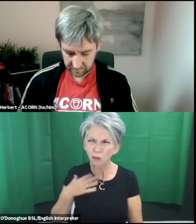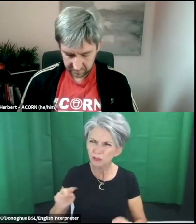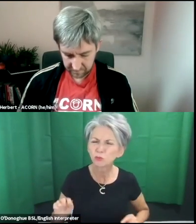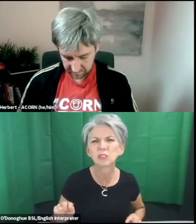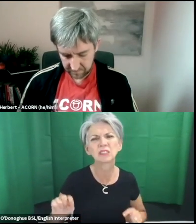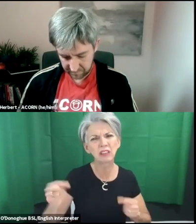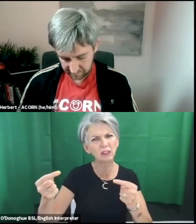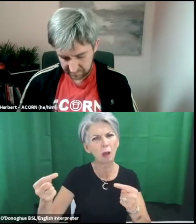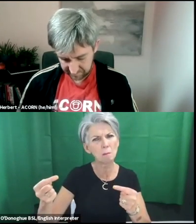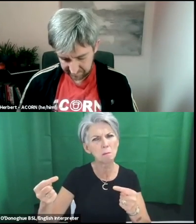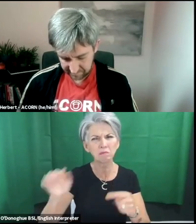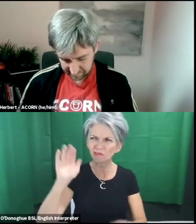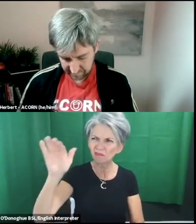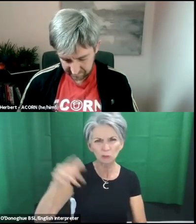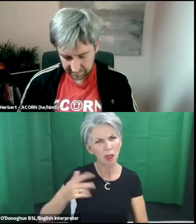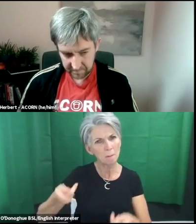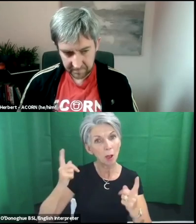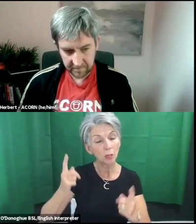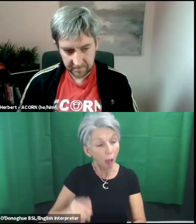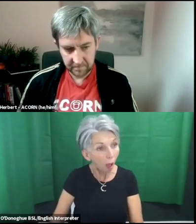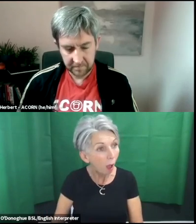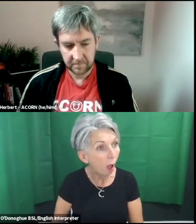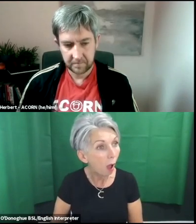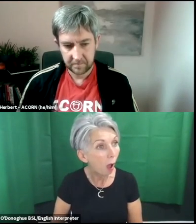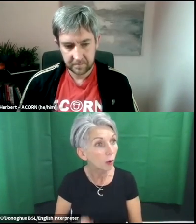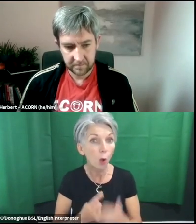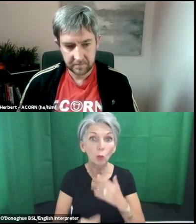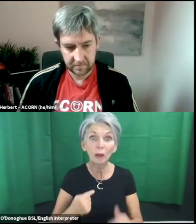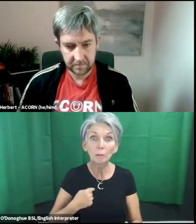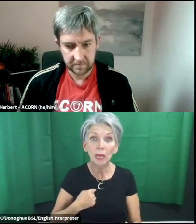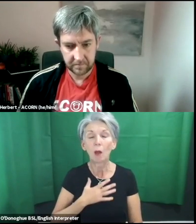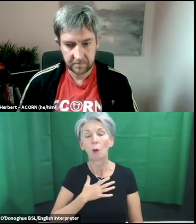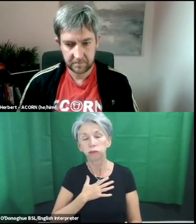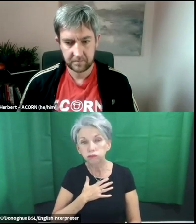And that makes a big difference to just meet other workers.